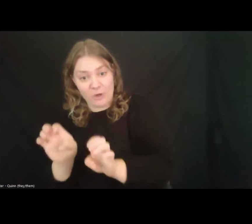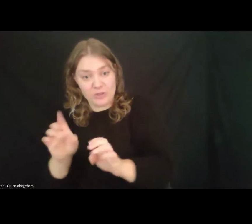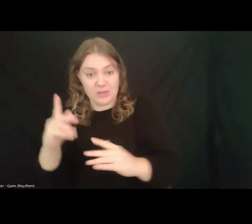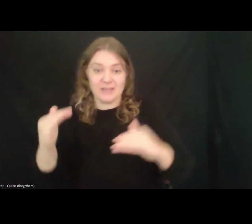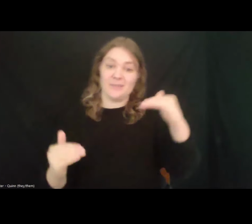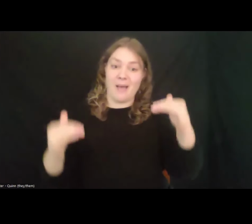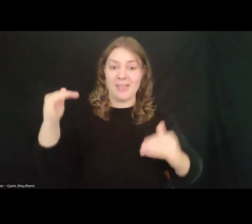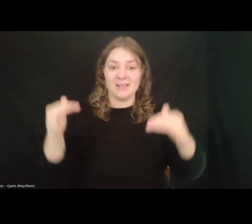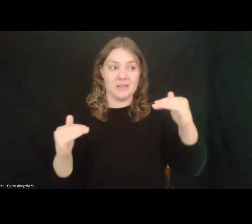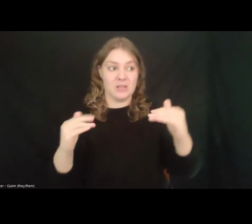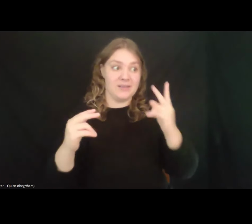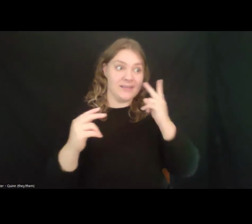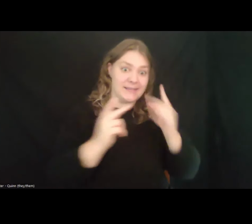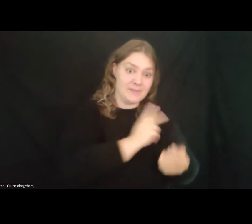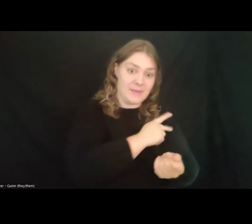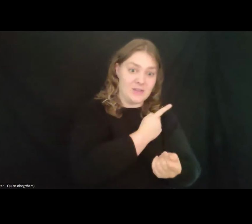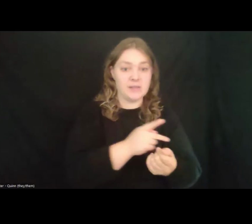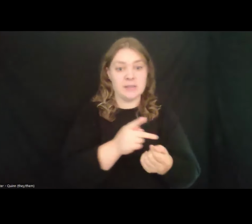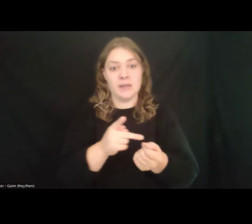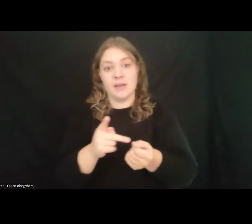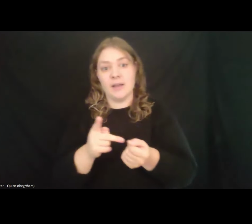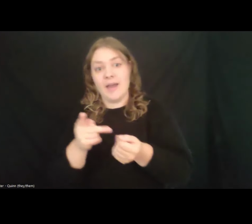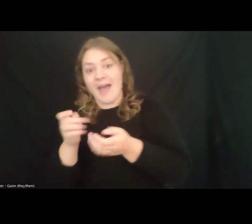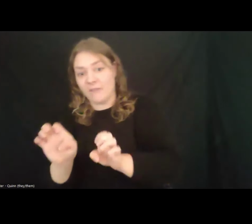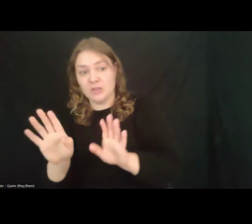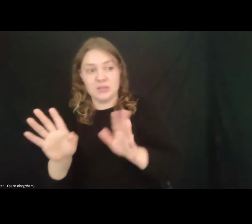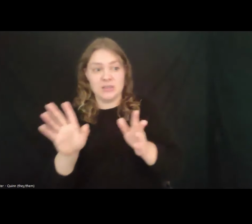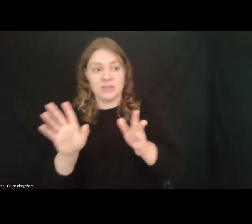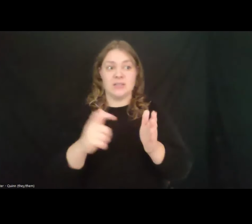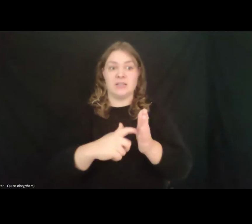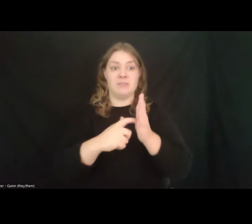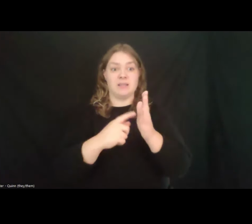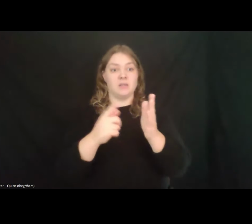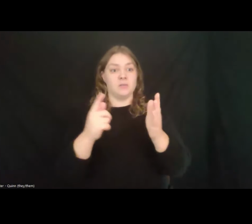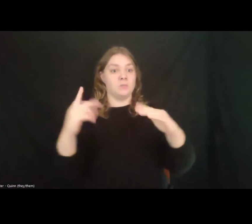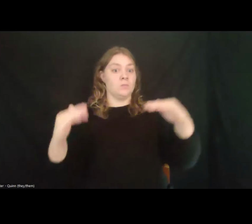so you have to kind of have your eye on all the balls at once because also like if you take staff